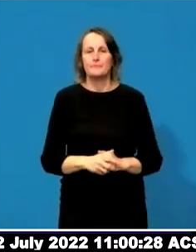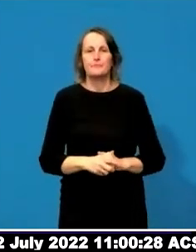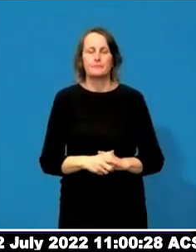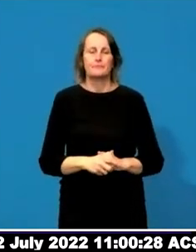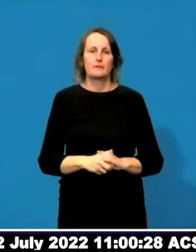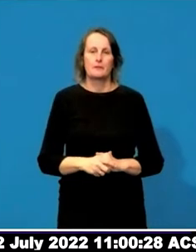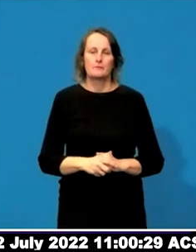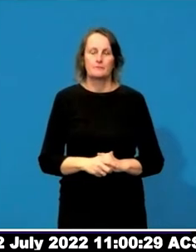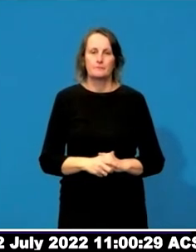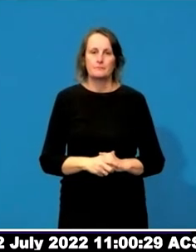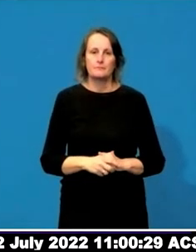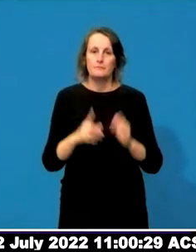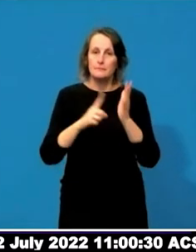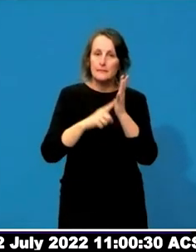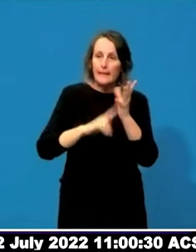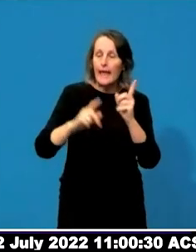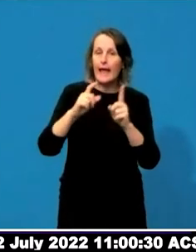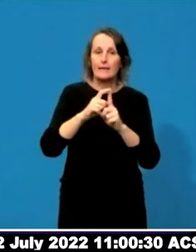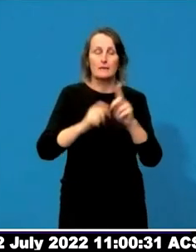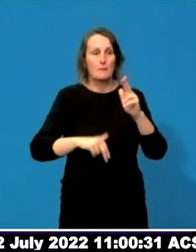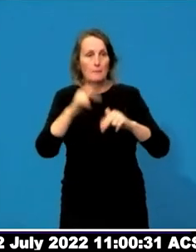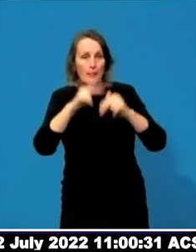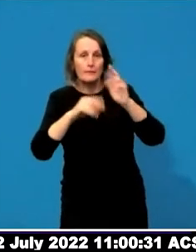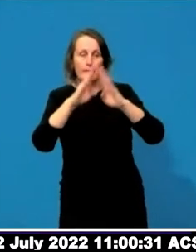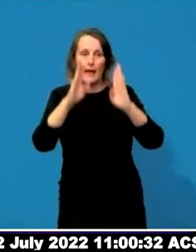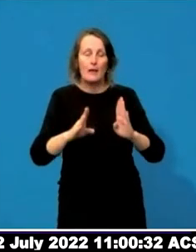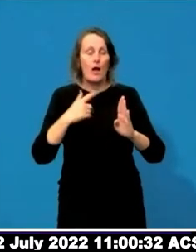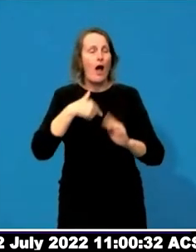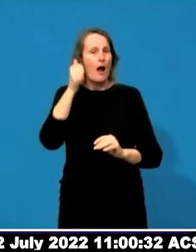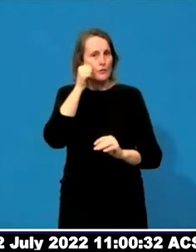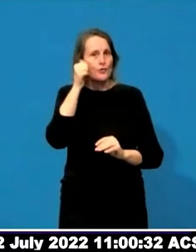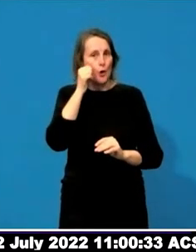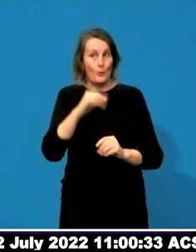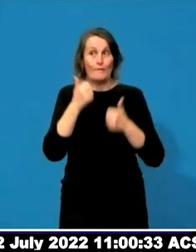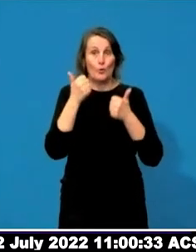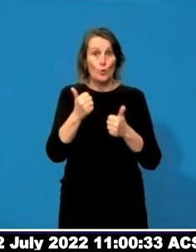and the building of dwellings. I know there's a lot of good work that is happening.